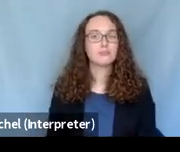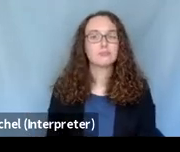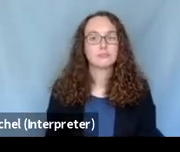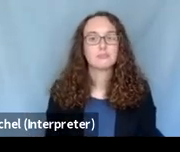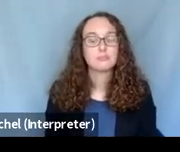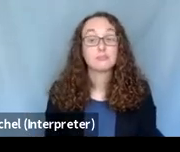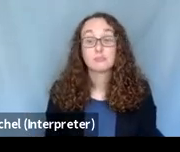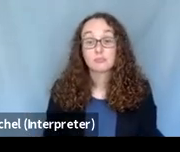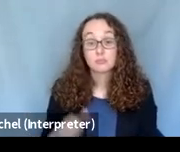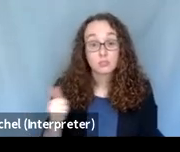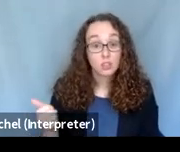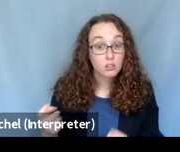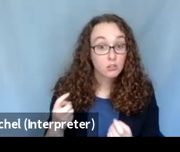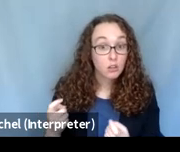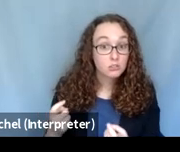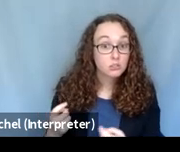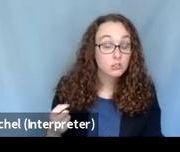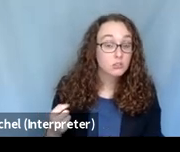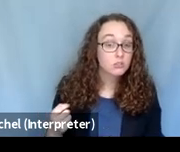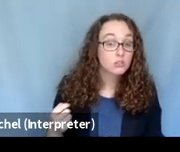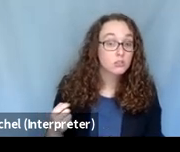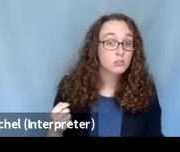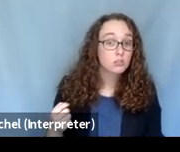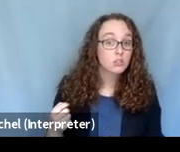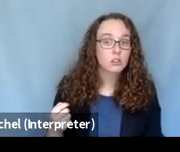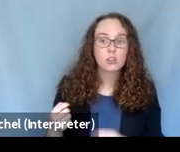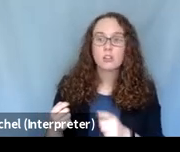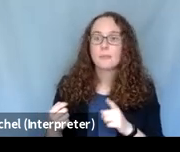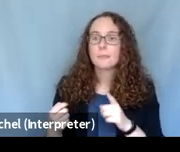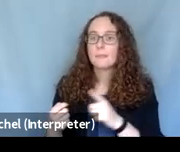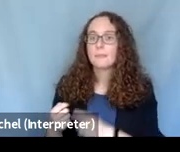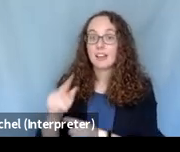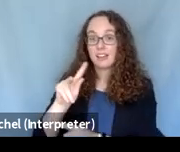(reading screen to herself)